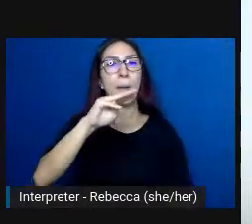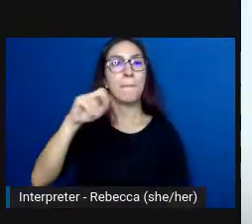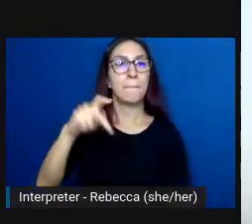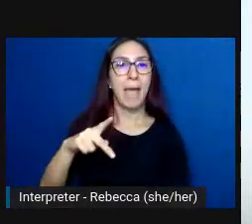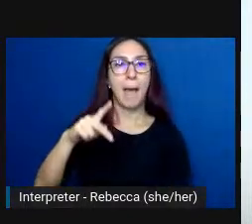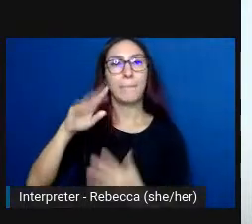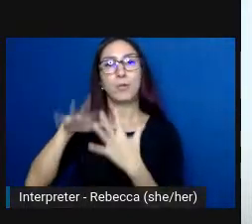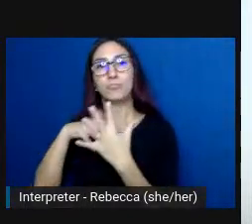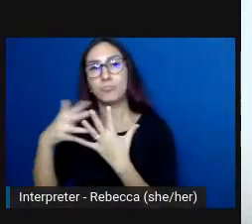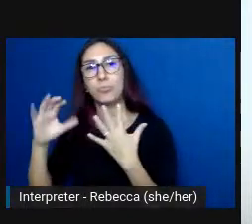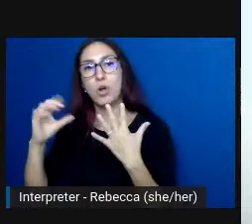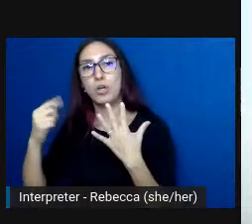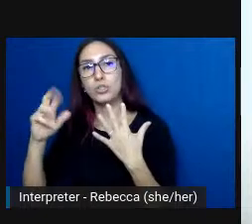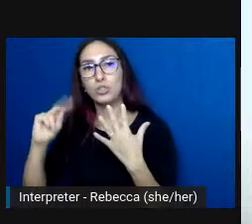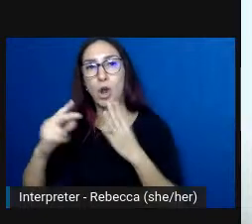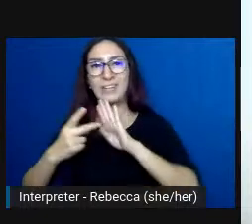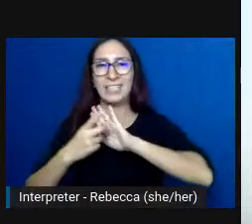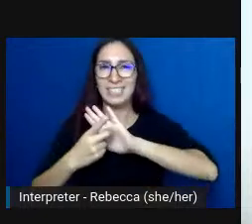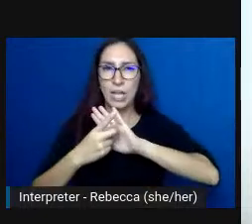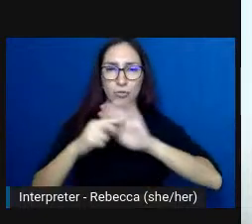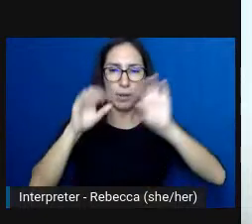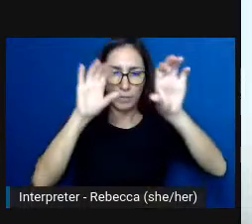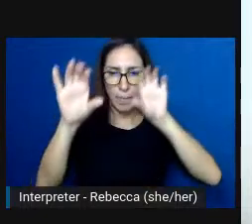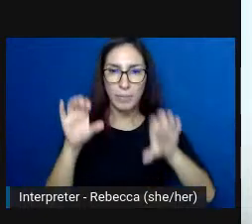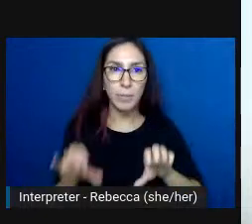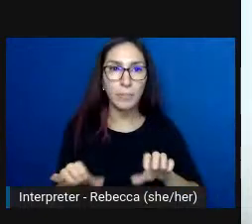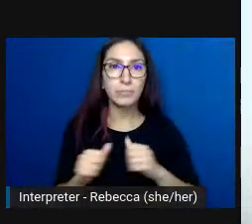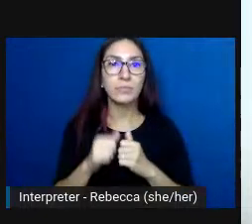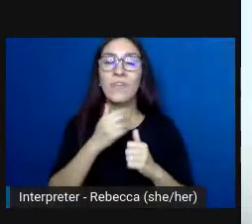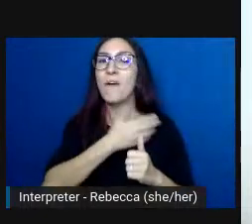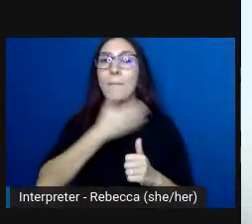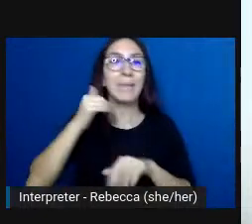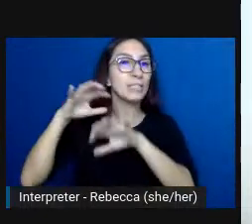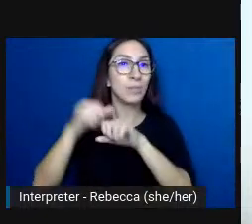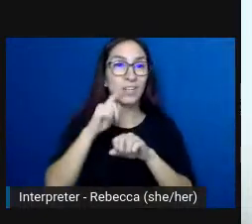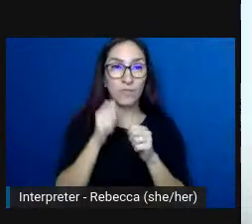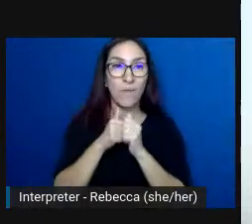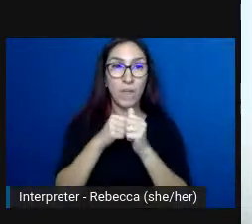(5) Describe complicated images such as map, to part chart, and diagrams.